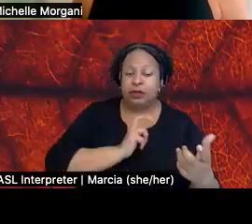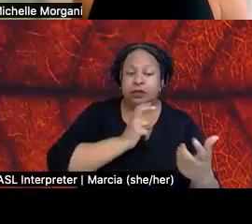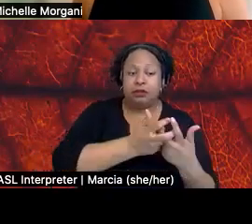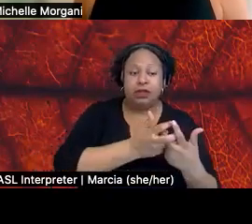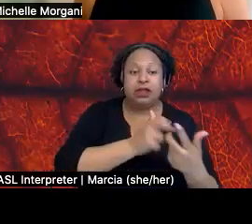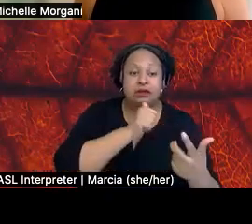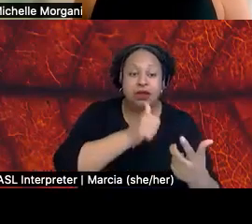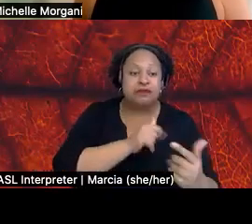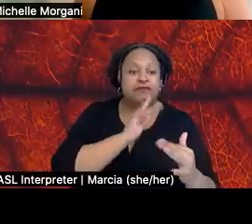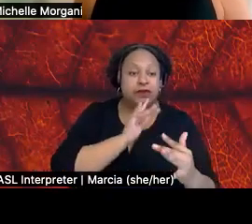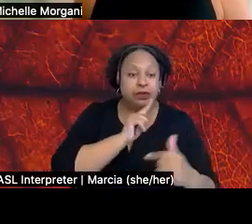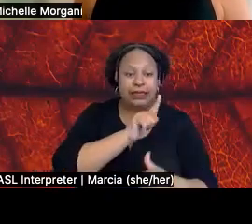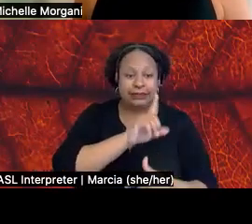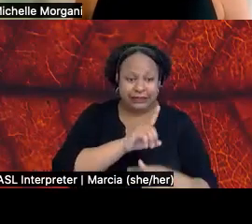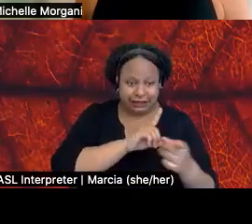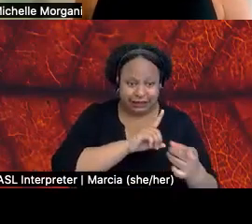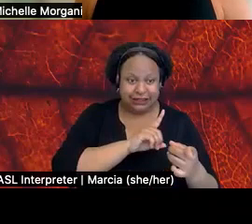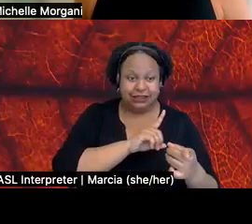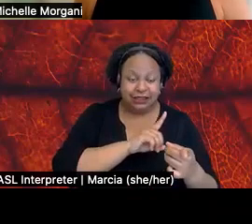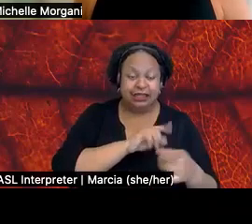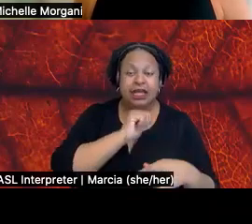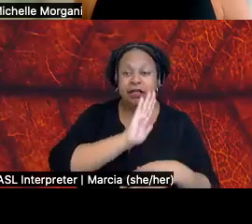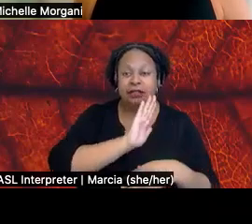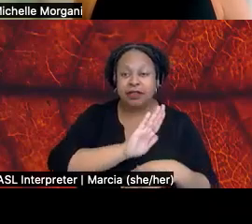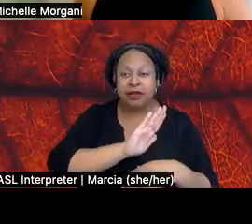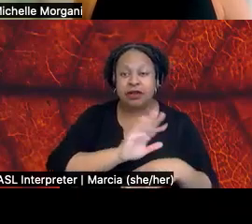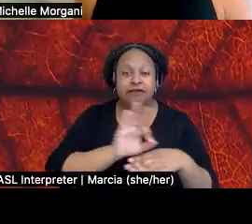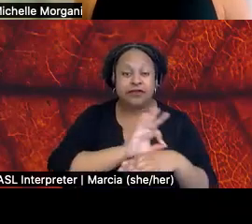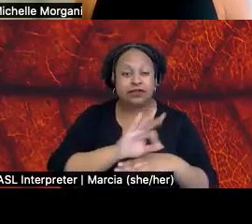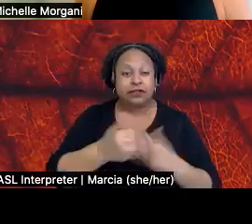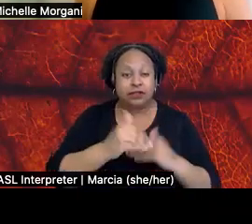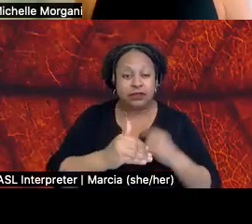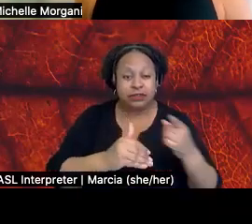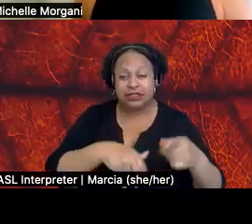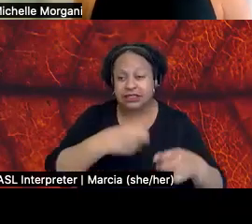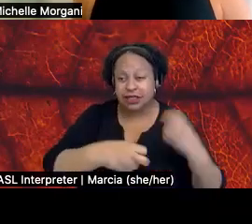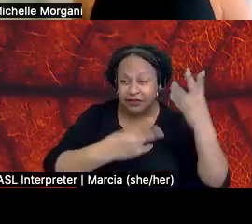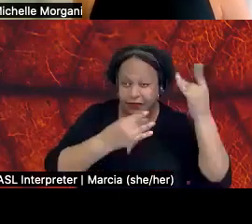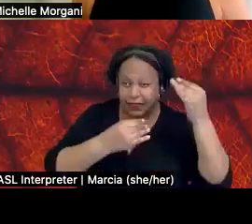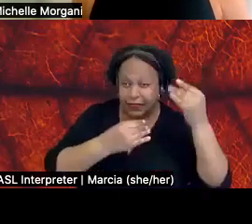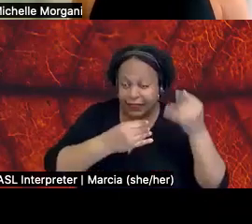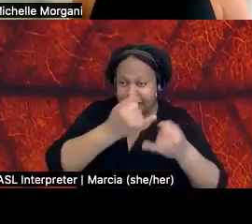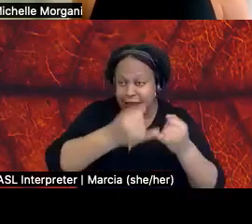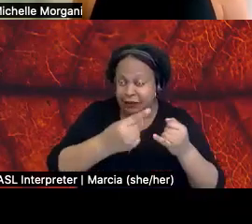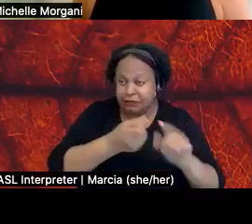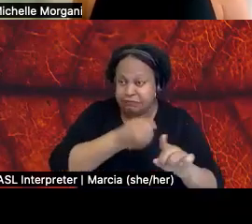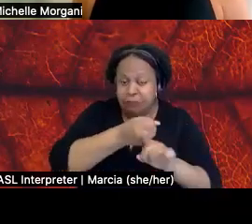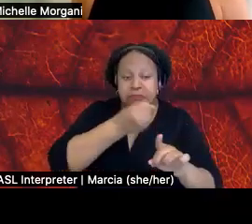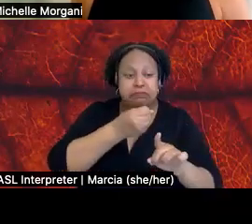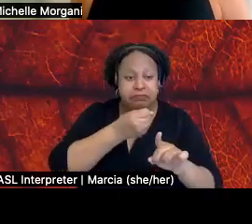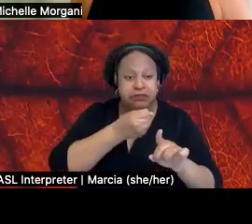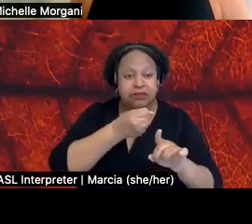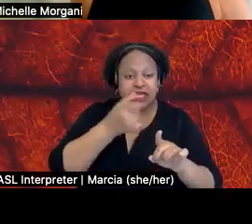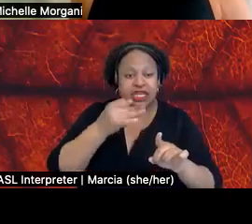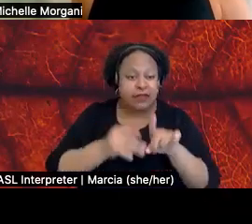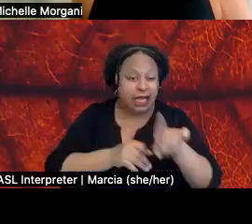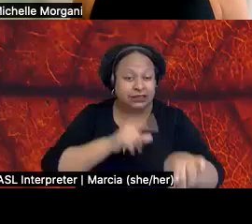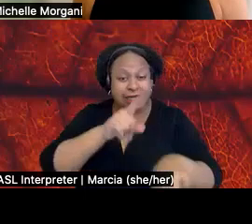And functional limitations include difficulty thinking on the spot, especially when asked questions during rounds.